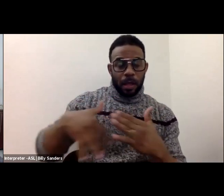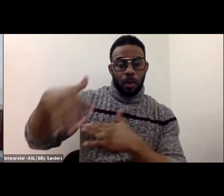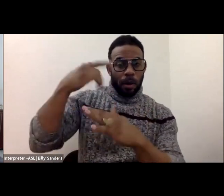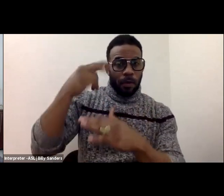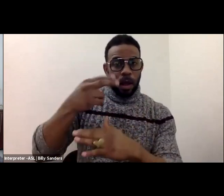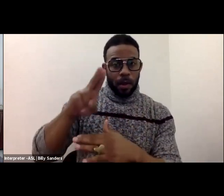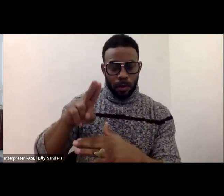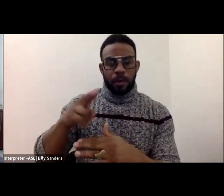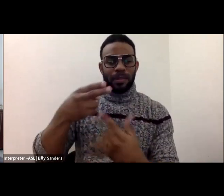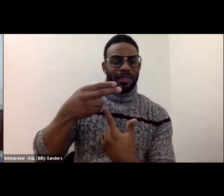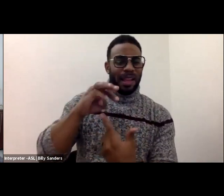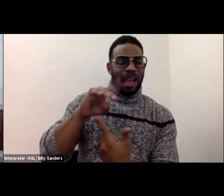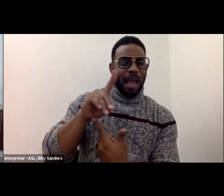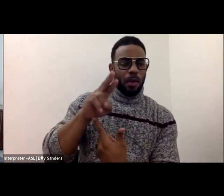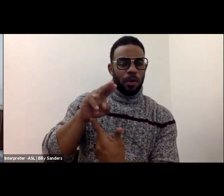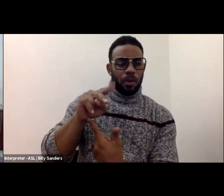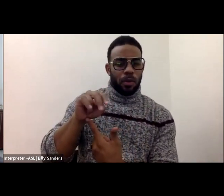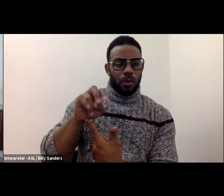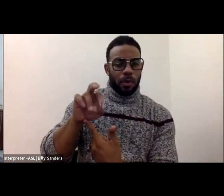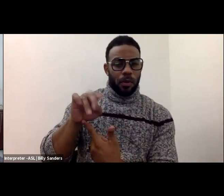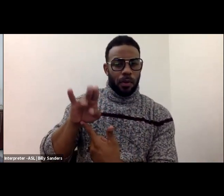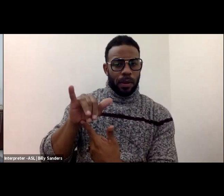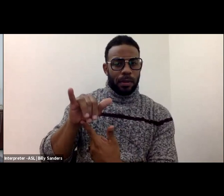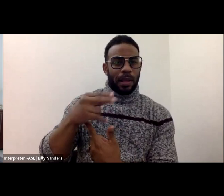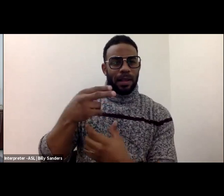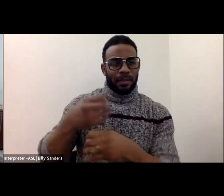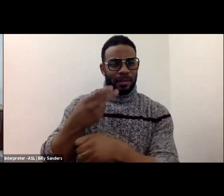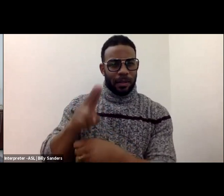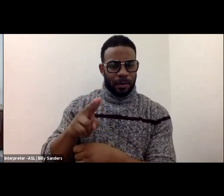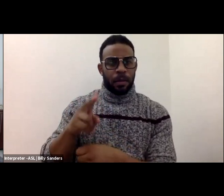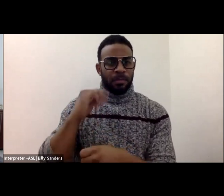the coversation today. We will have time for Q&A at the end of the